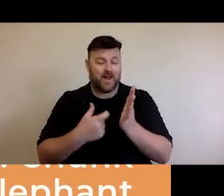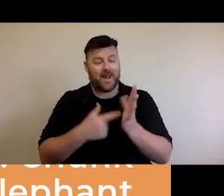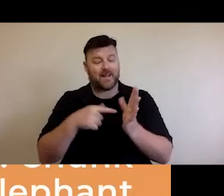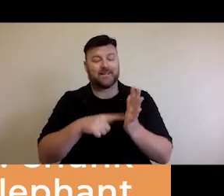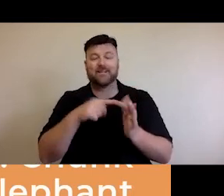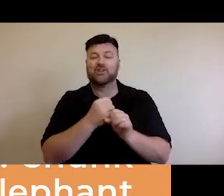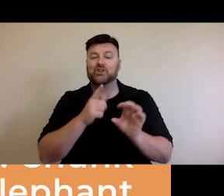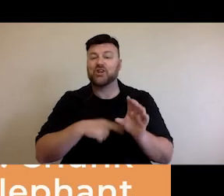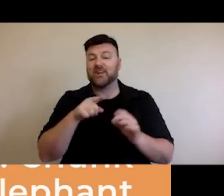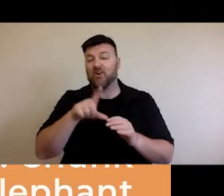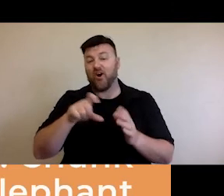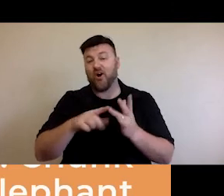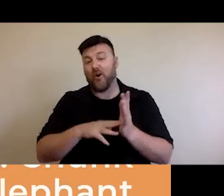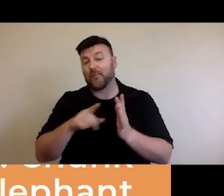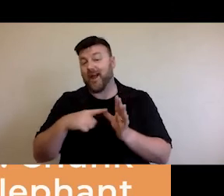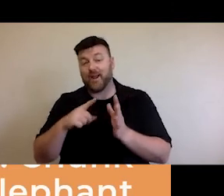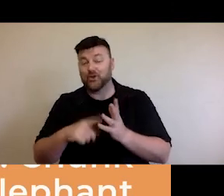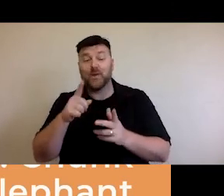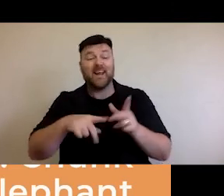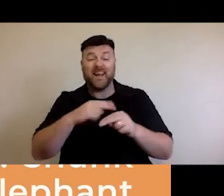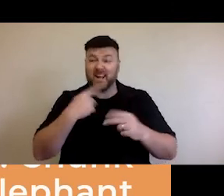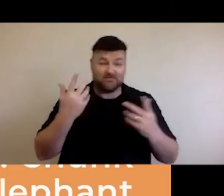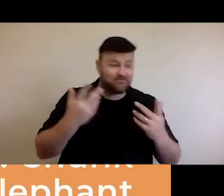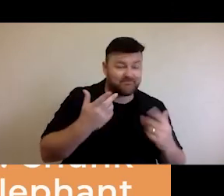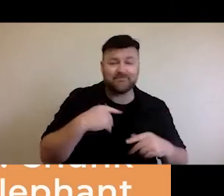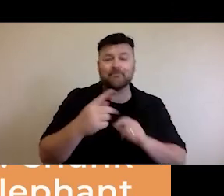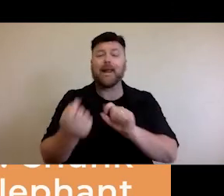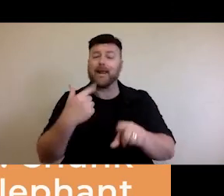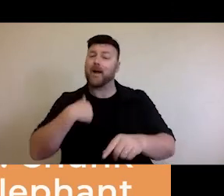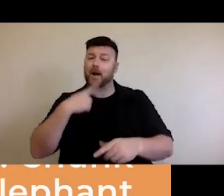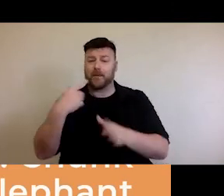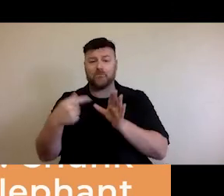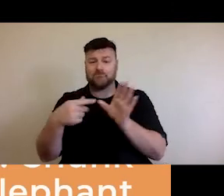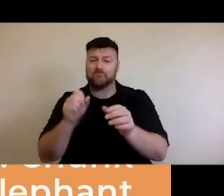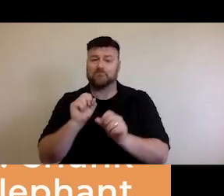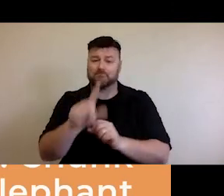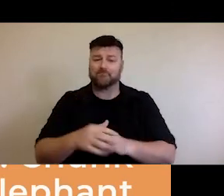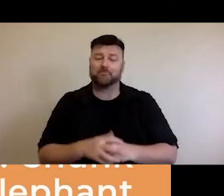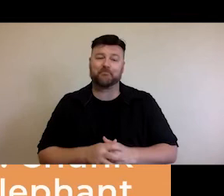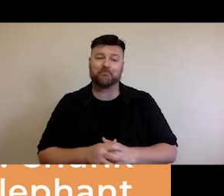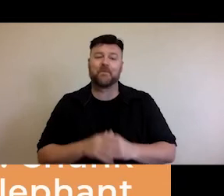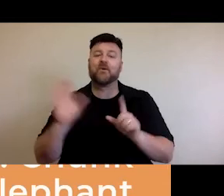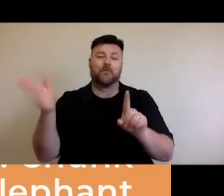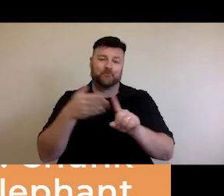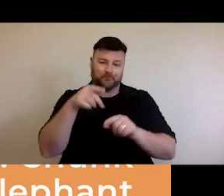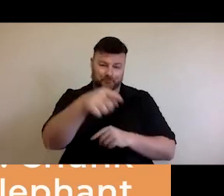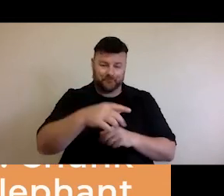can't find any of the resources, feel free to email me and we'll send them through to you. Let's come back to our chunking up the elephant.